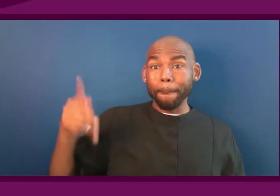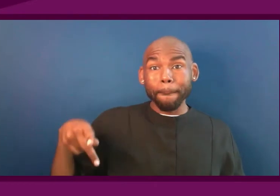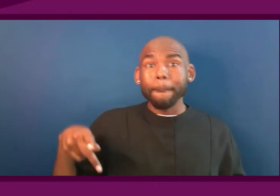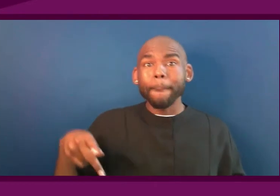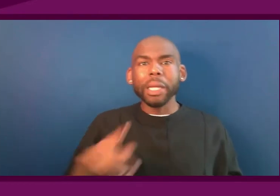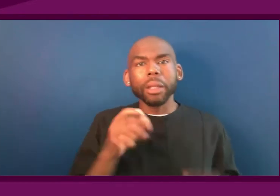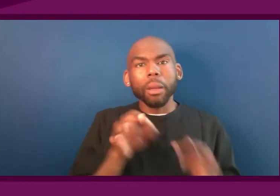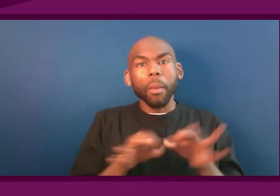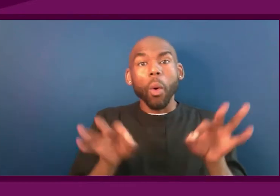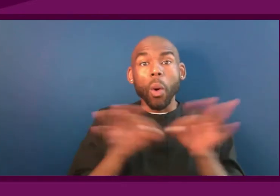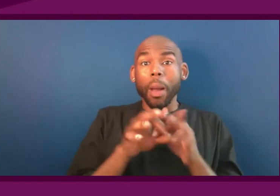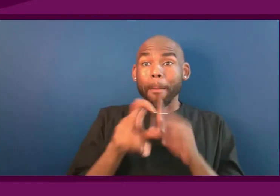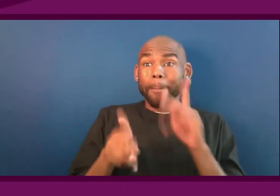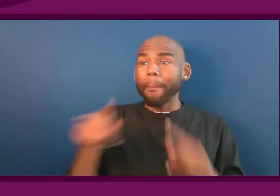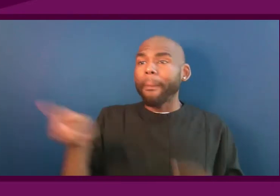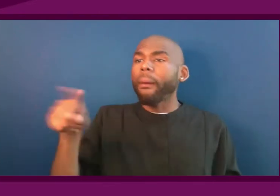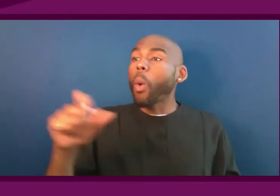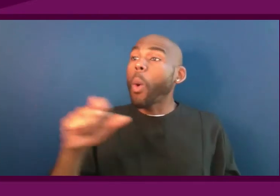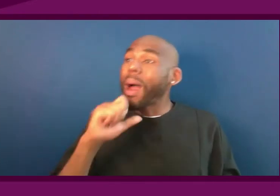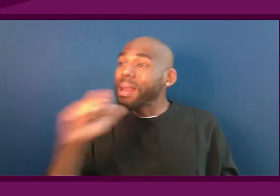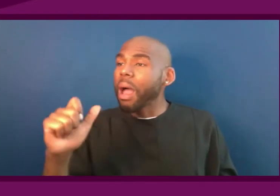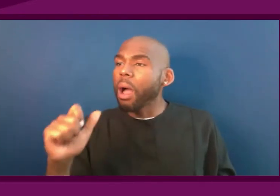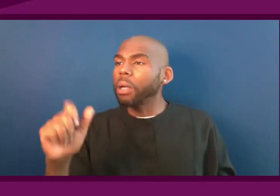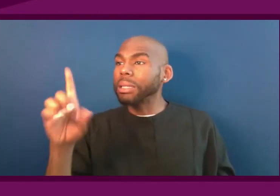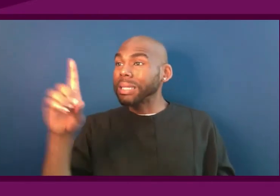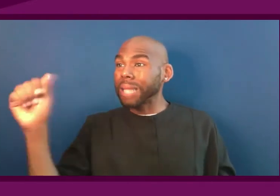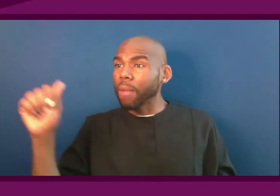Debra Ruh: I agree. I agree. Ashley Inkumsah: How, and when did you get